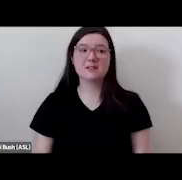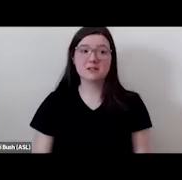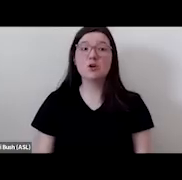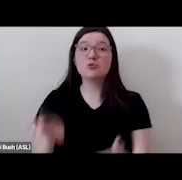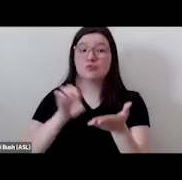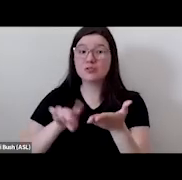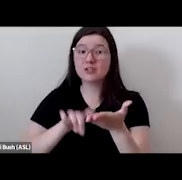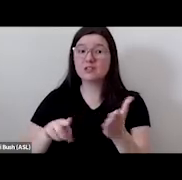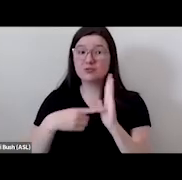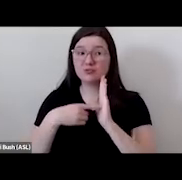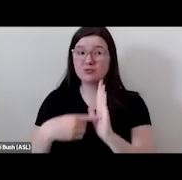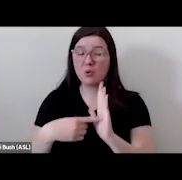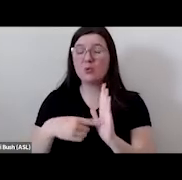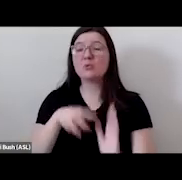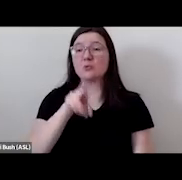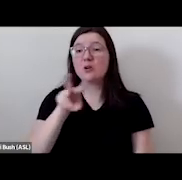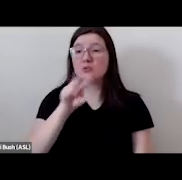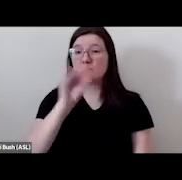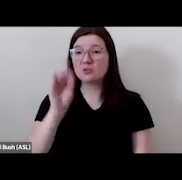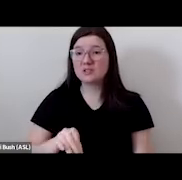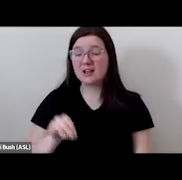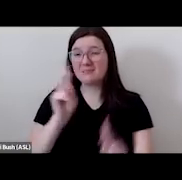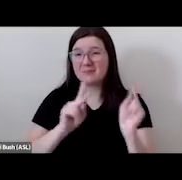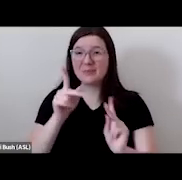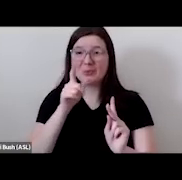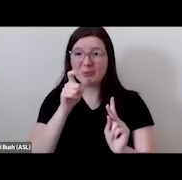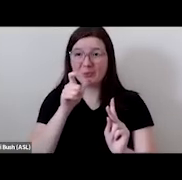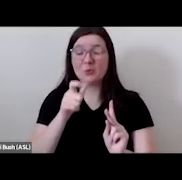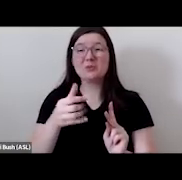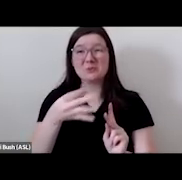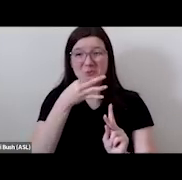to having a hoarding disorder. And among people who used to be homeless